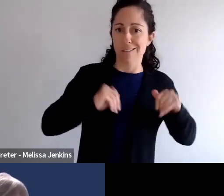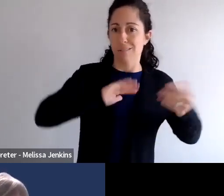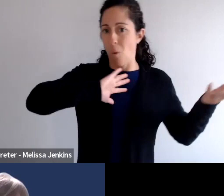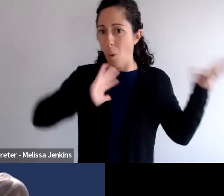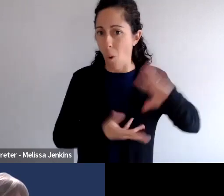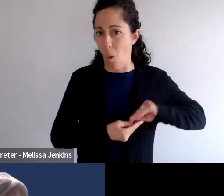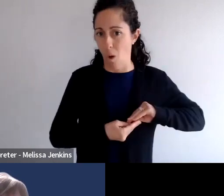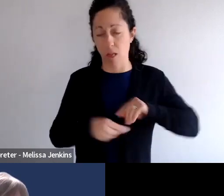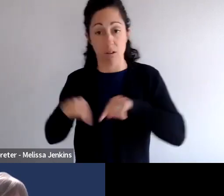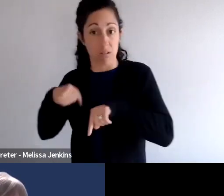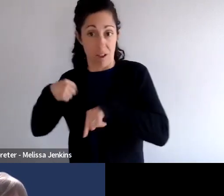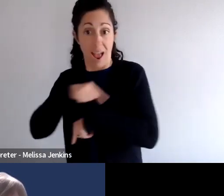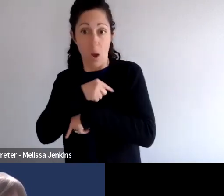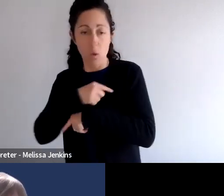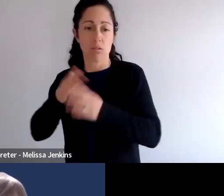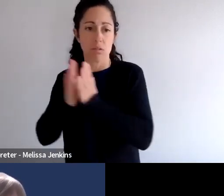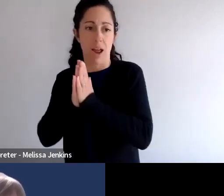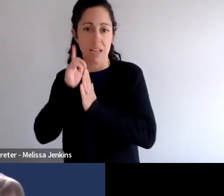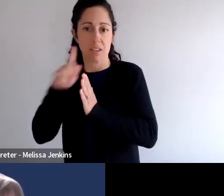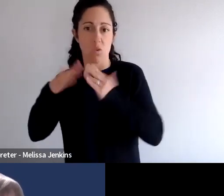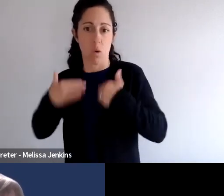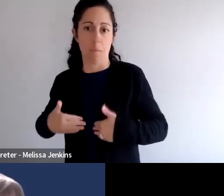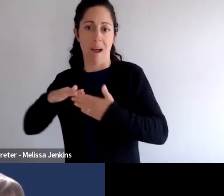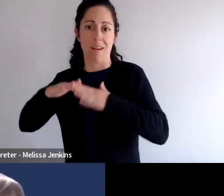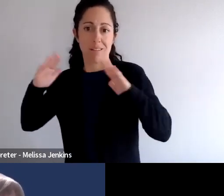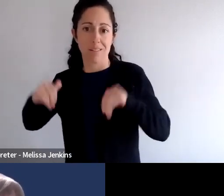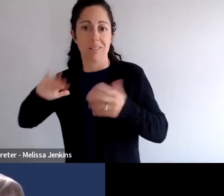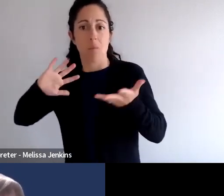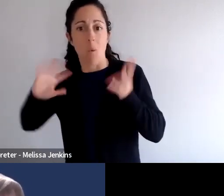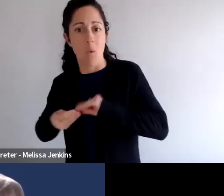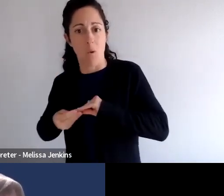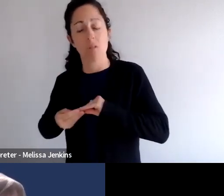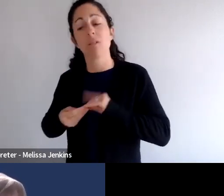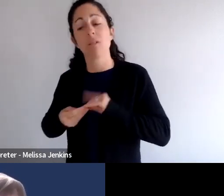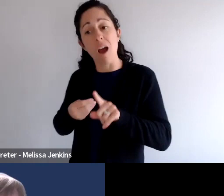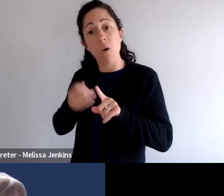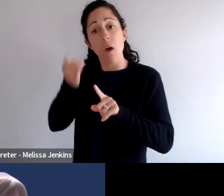asked questions that are more specific about your symptoms associated with Usher it just may mean